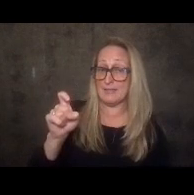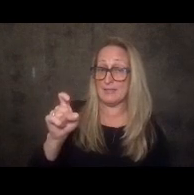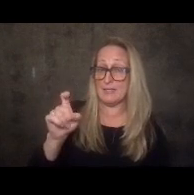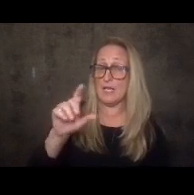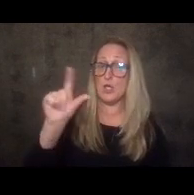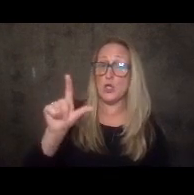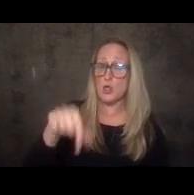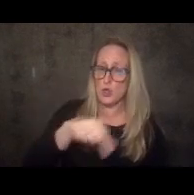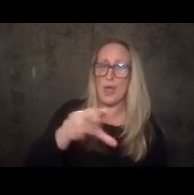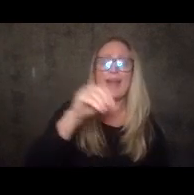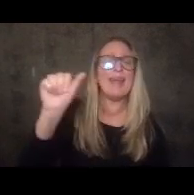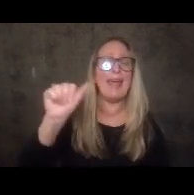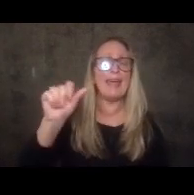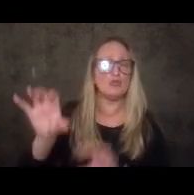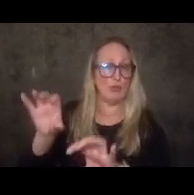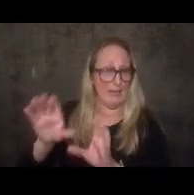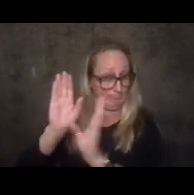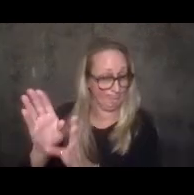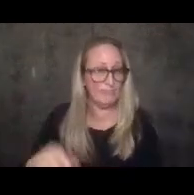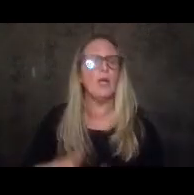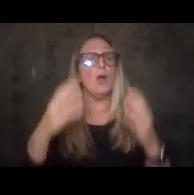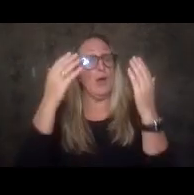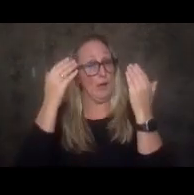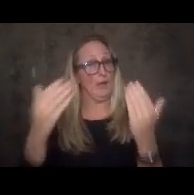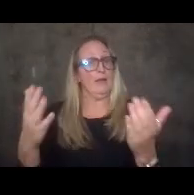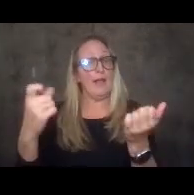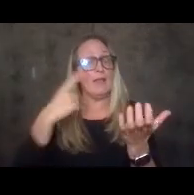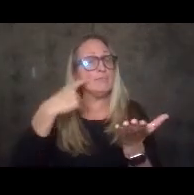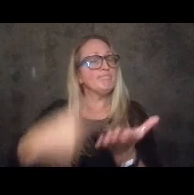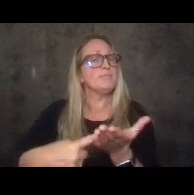A chat. So with that, let's go over what I'm covering today.